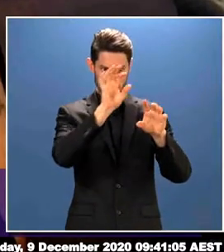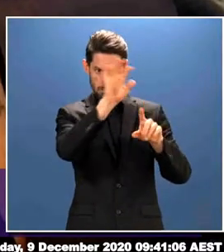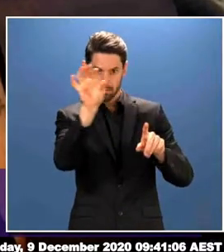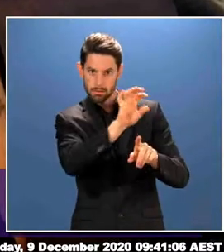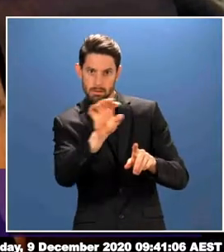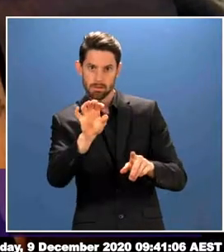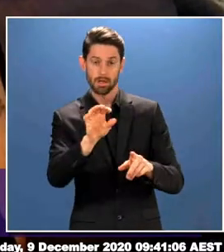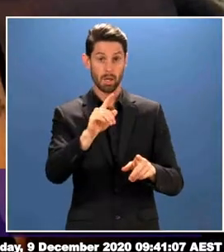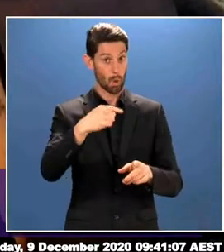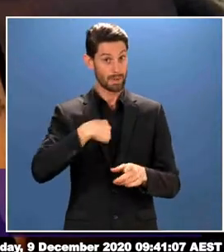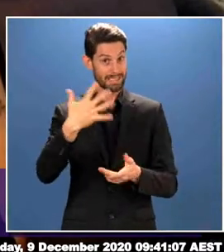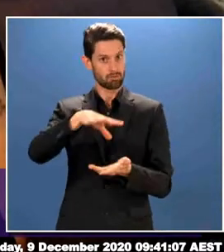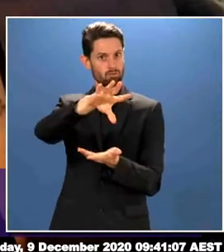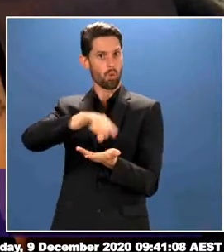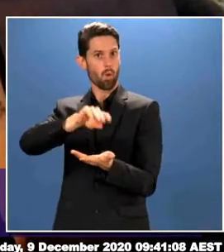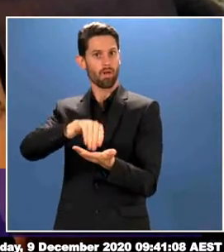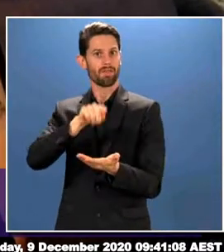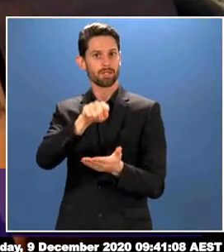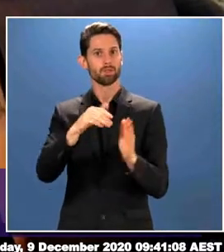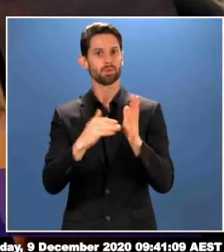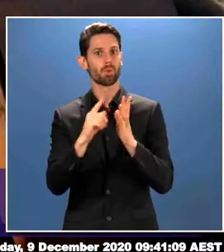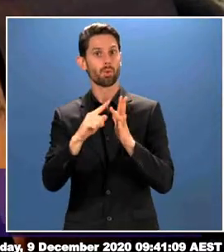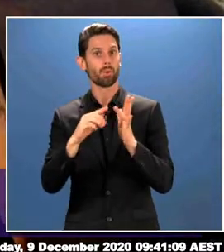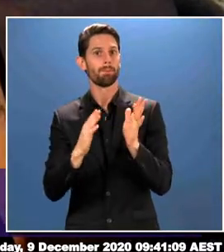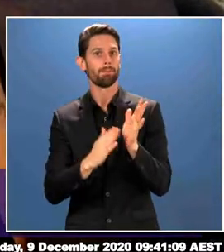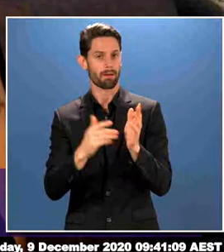recordings of Zoom calls like we are having now.